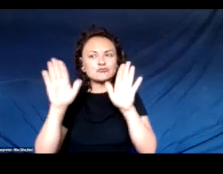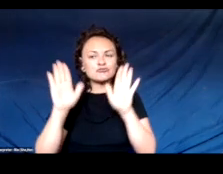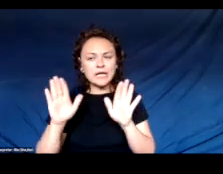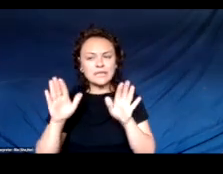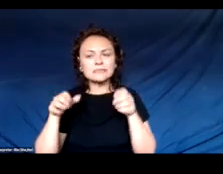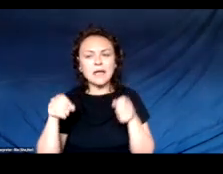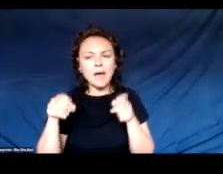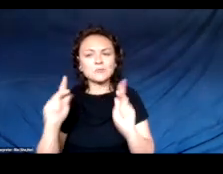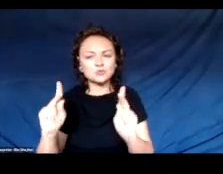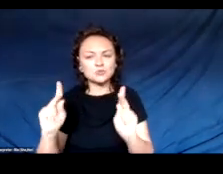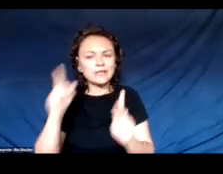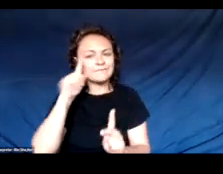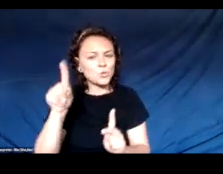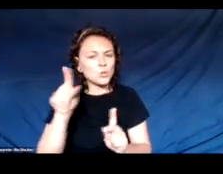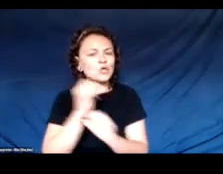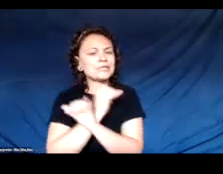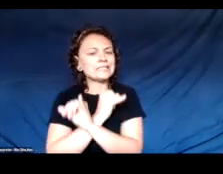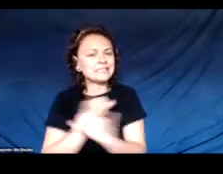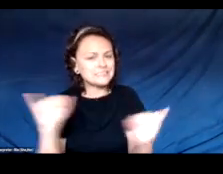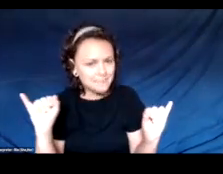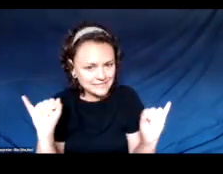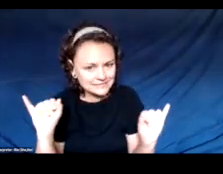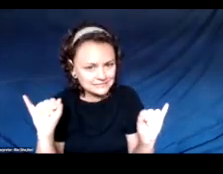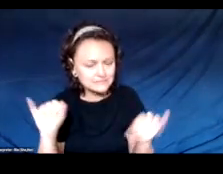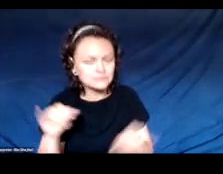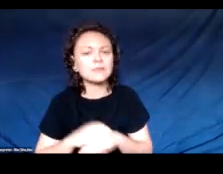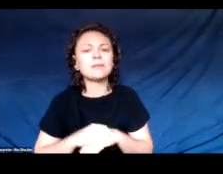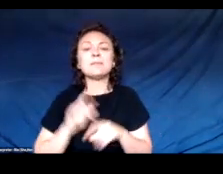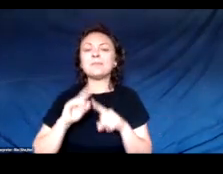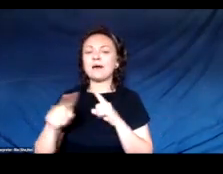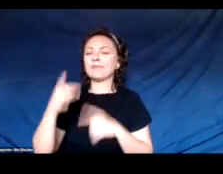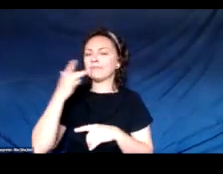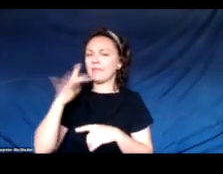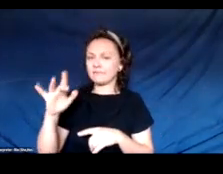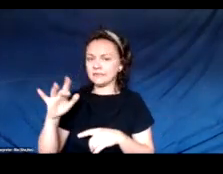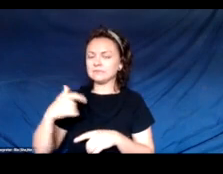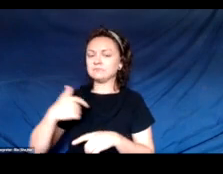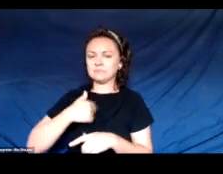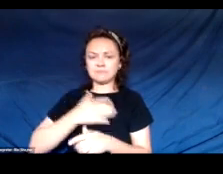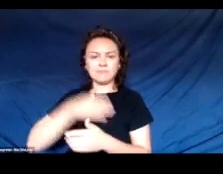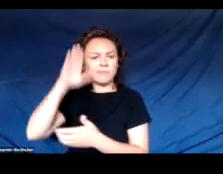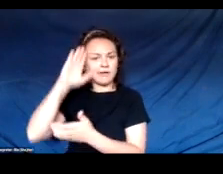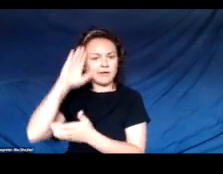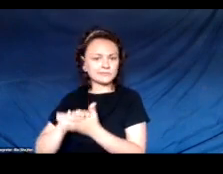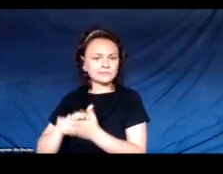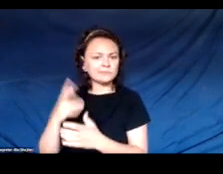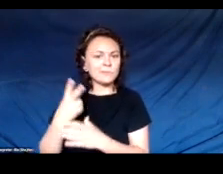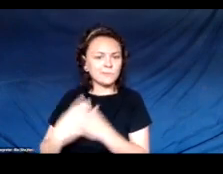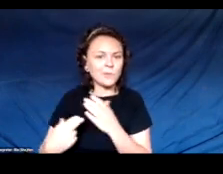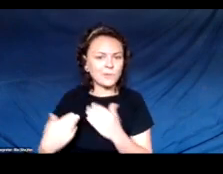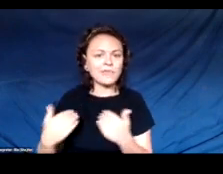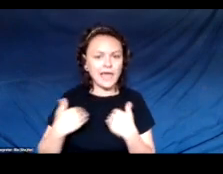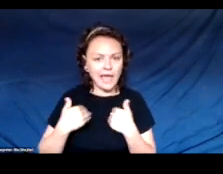But thankfully, Marco and I both have extended families here.